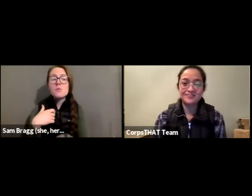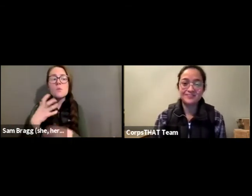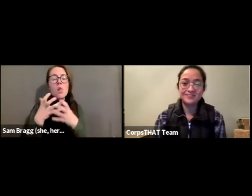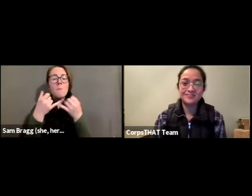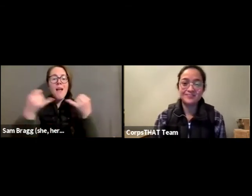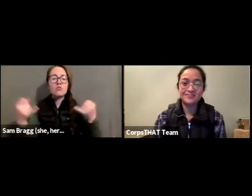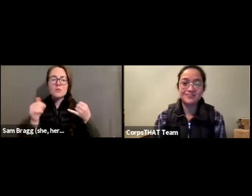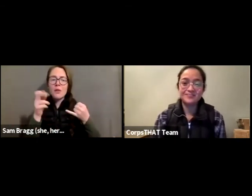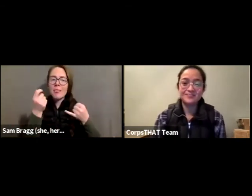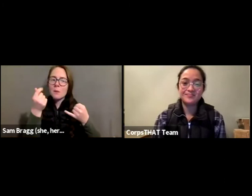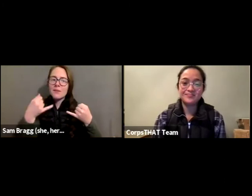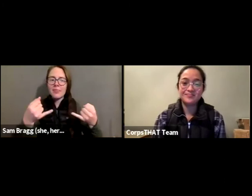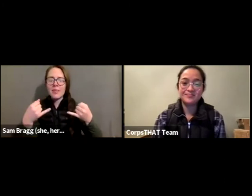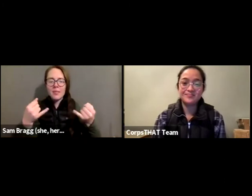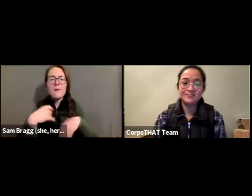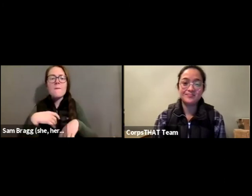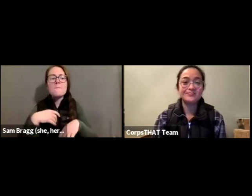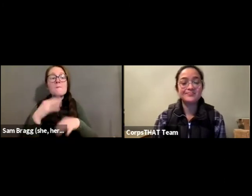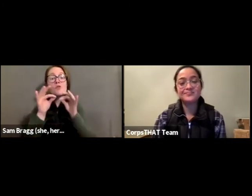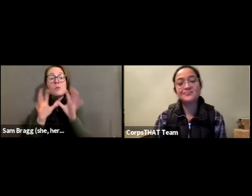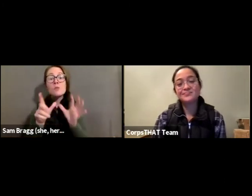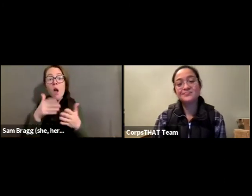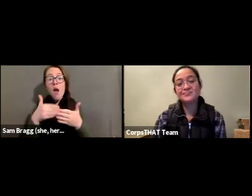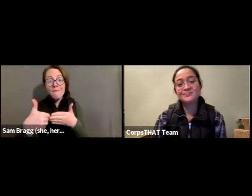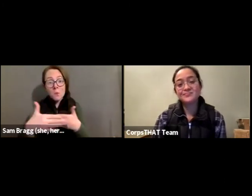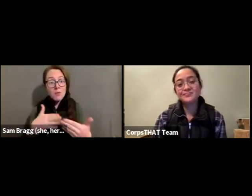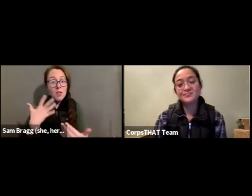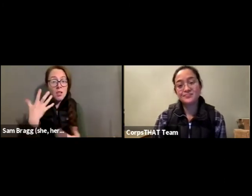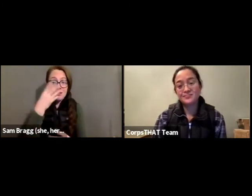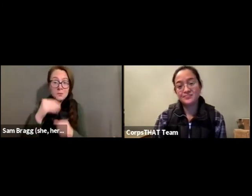and mealtimes there's a lot of boundaries that are maybe pushed in that type of situation,